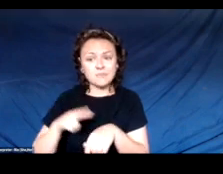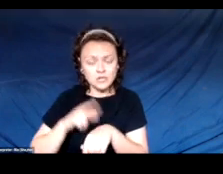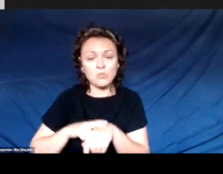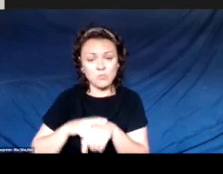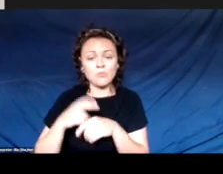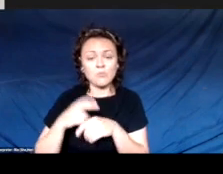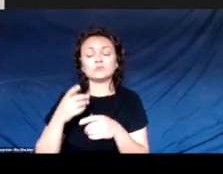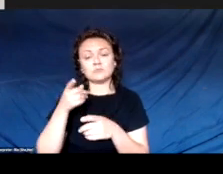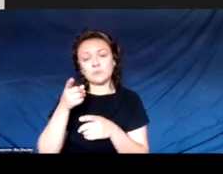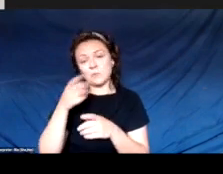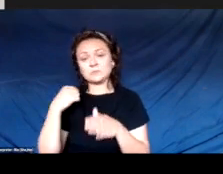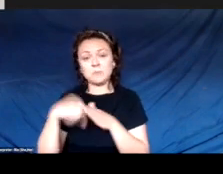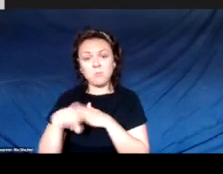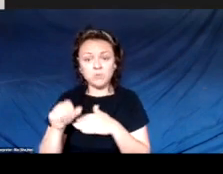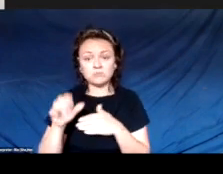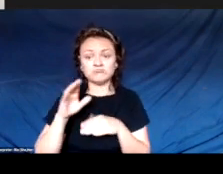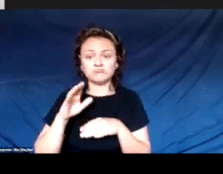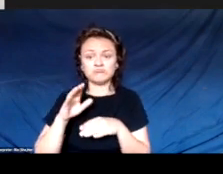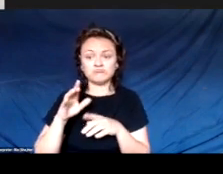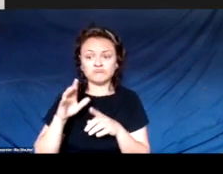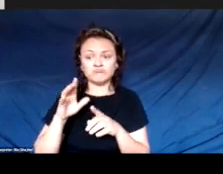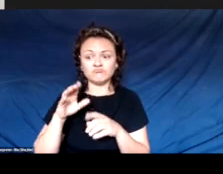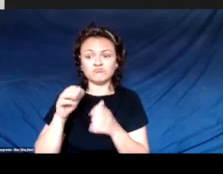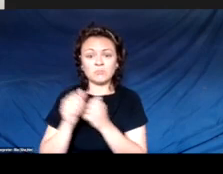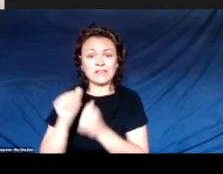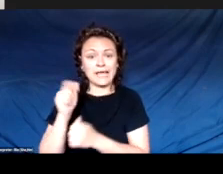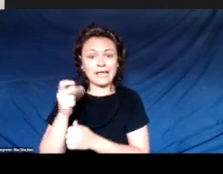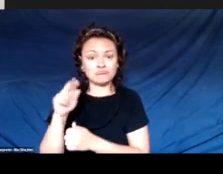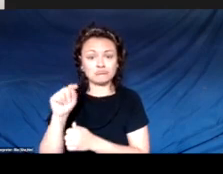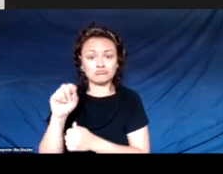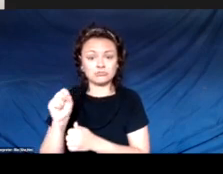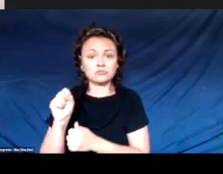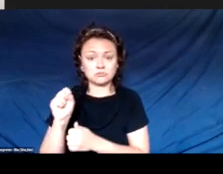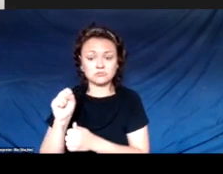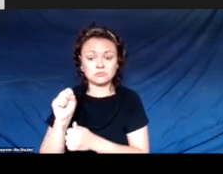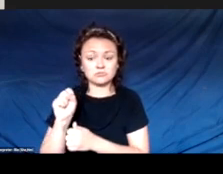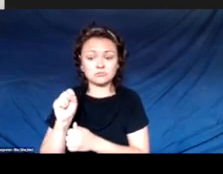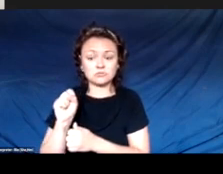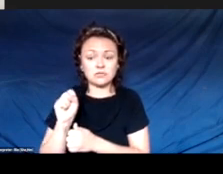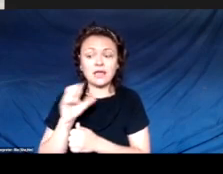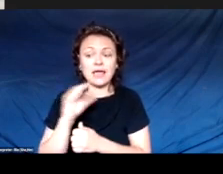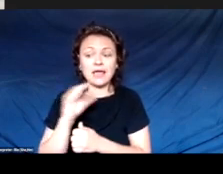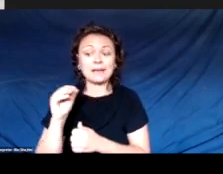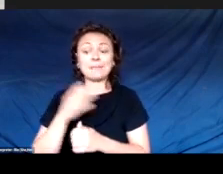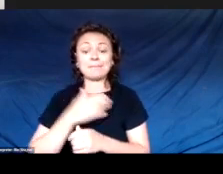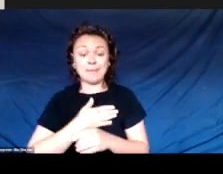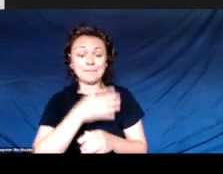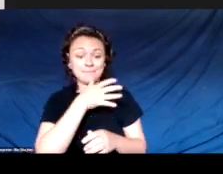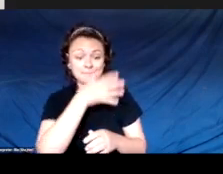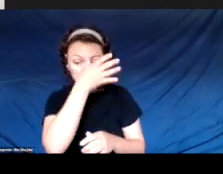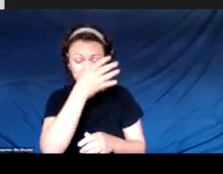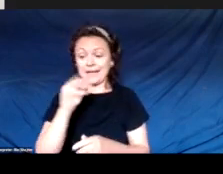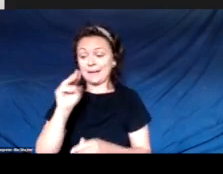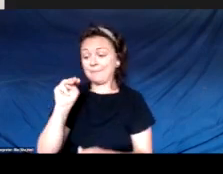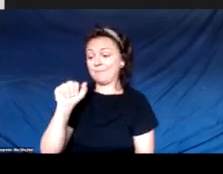So basically Marco's mom and my parents both rushed from